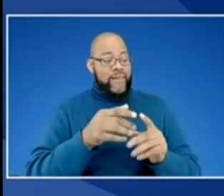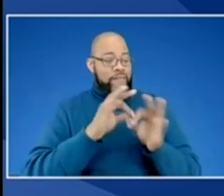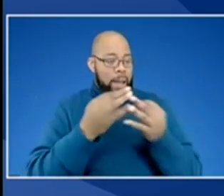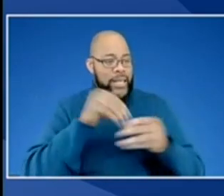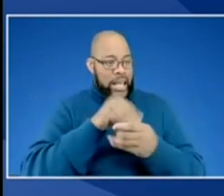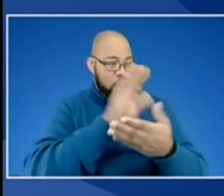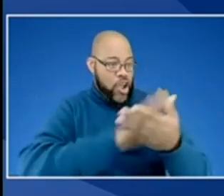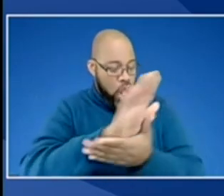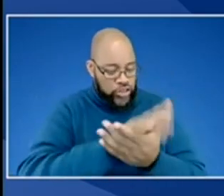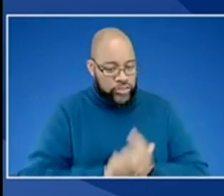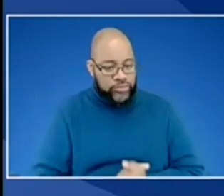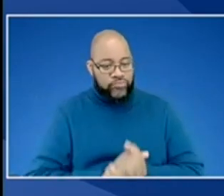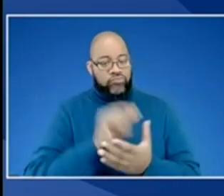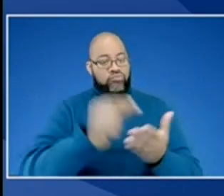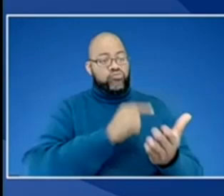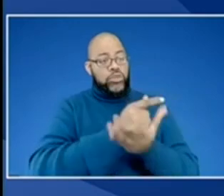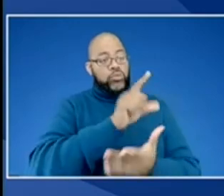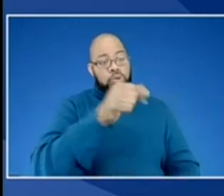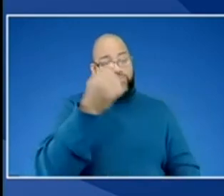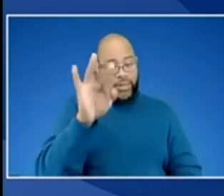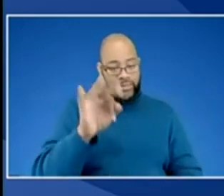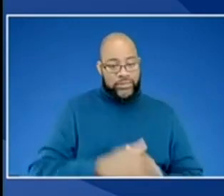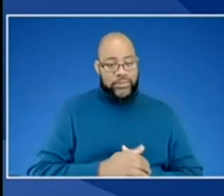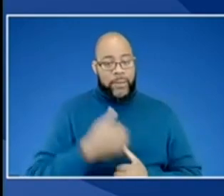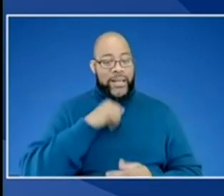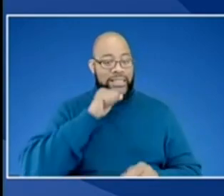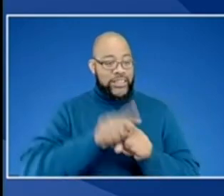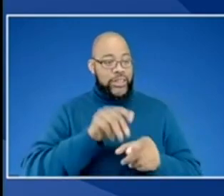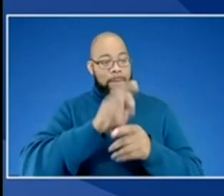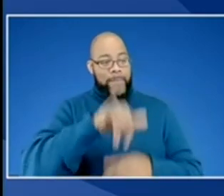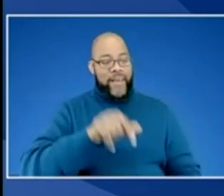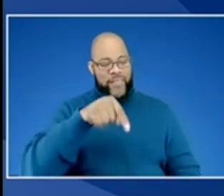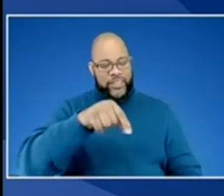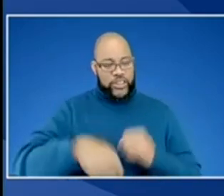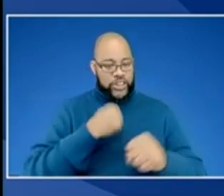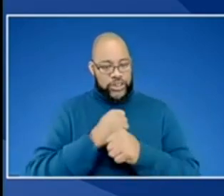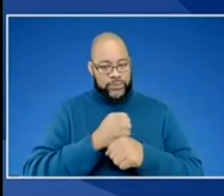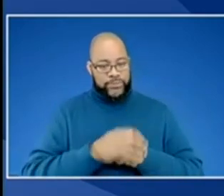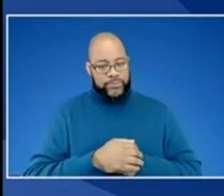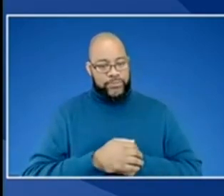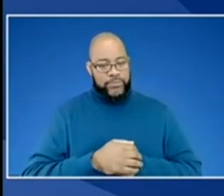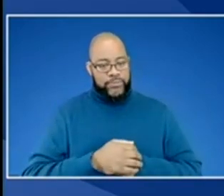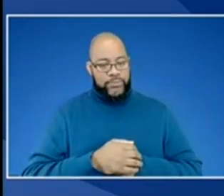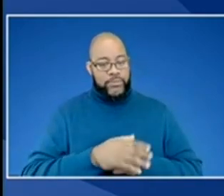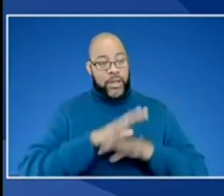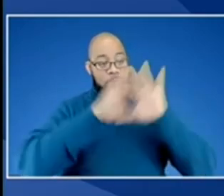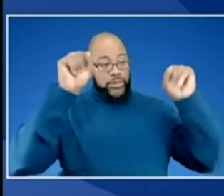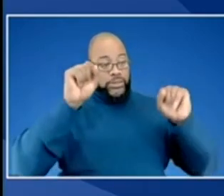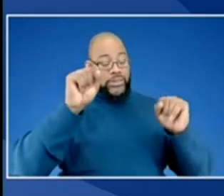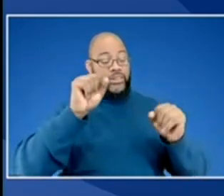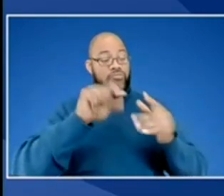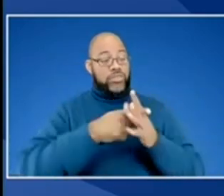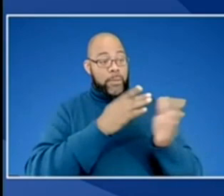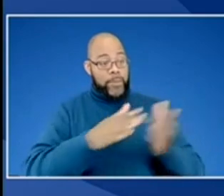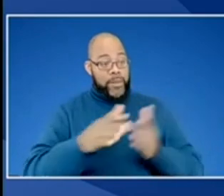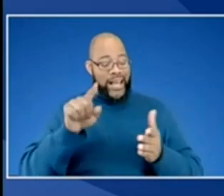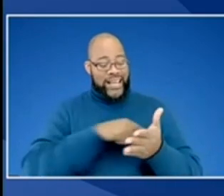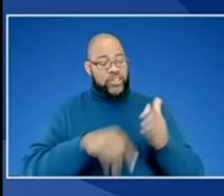I graduated in 2019, and my sister in May of this year. President Biden's original plan of canceling up to 10 or $20,000 per